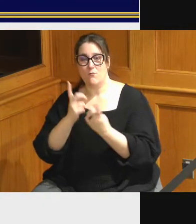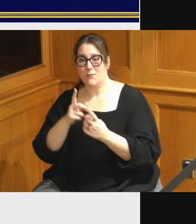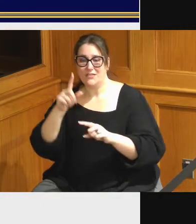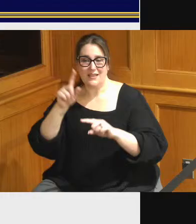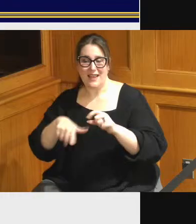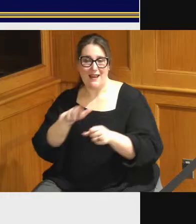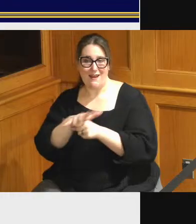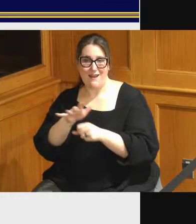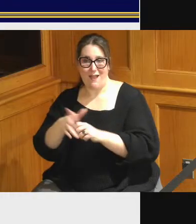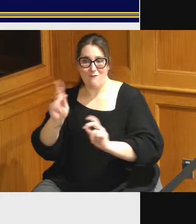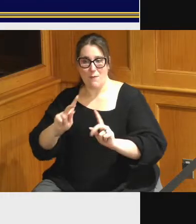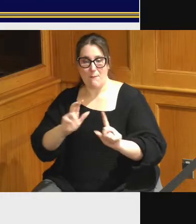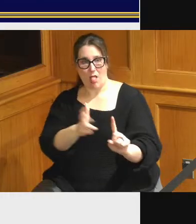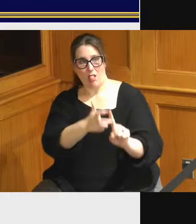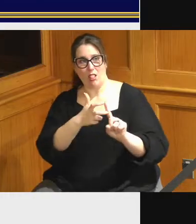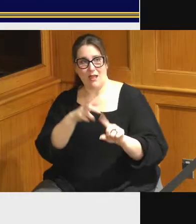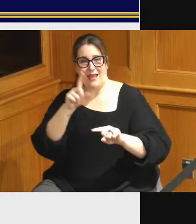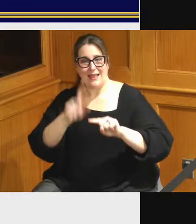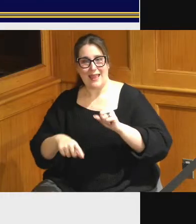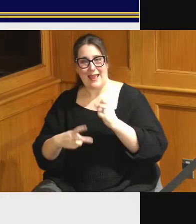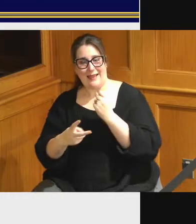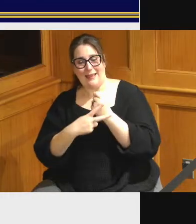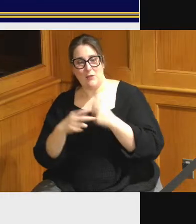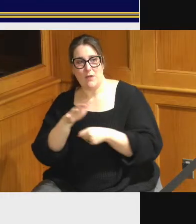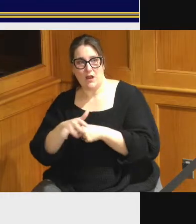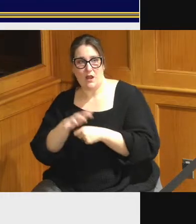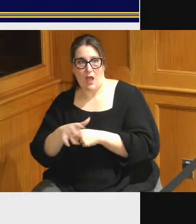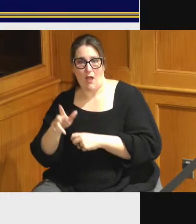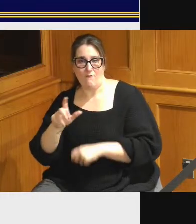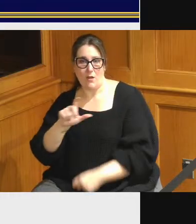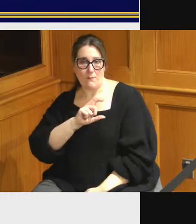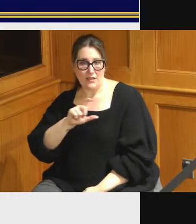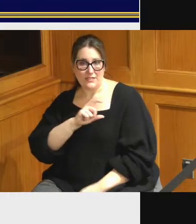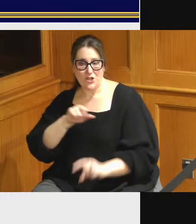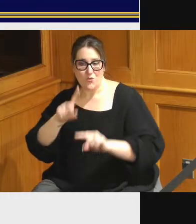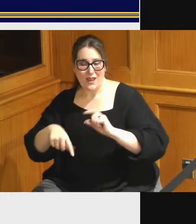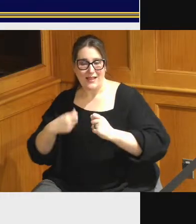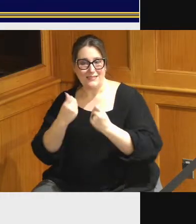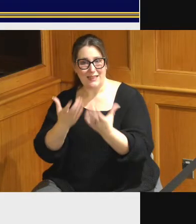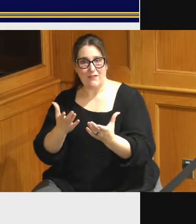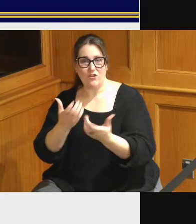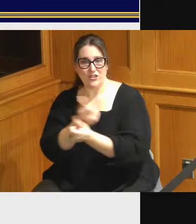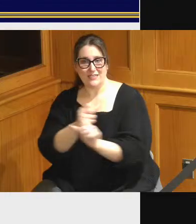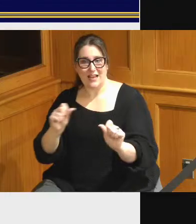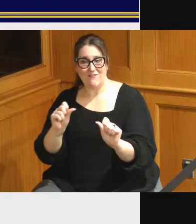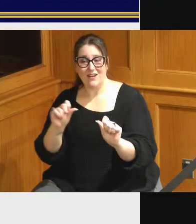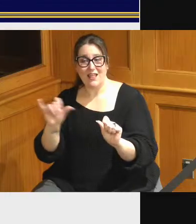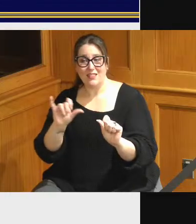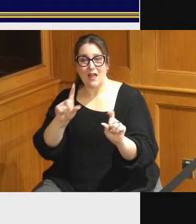people, who can't keep enough officers there, who can't deliver safety like they should for their